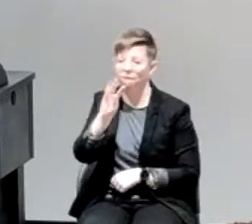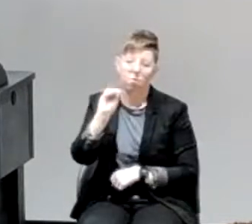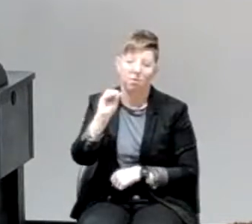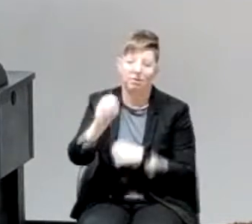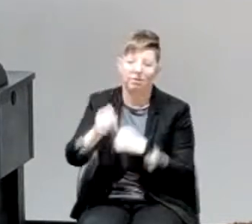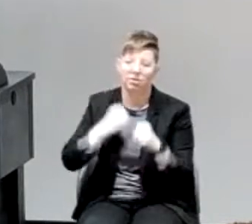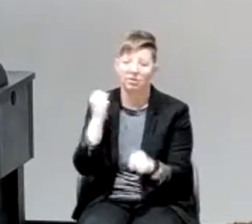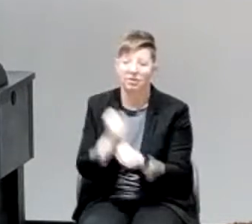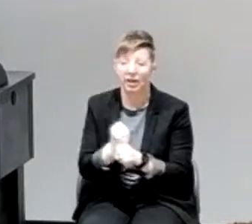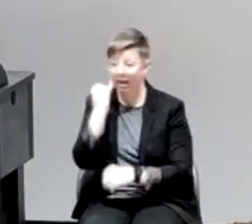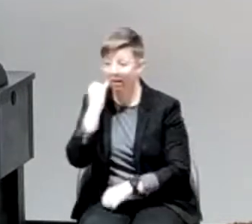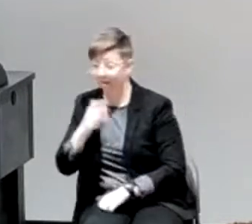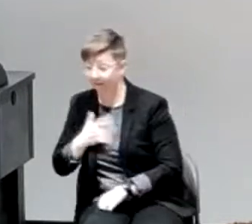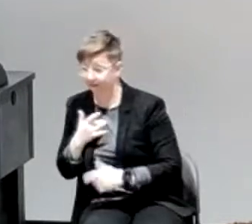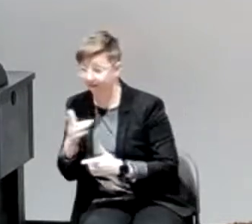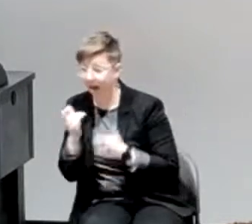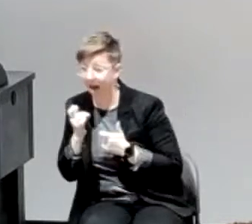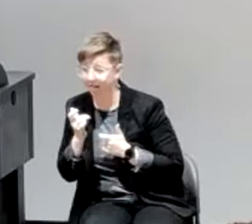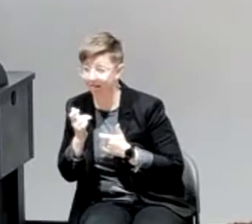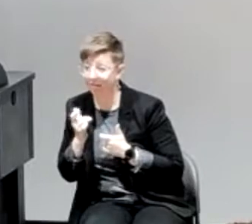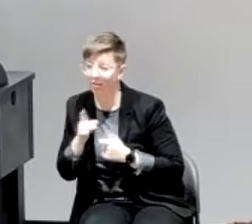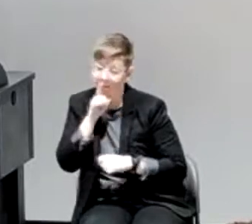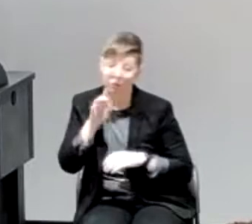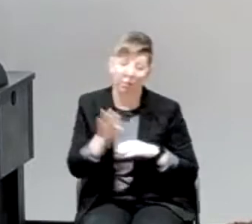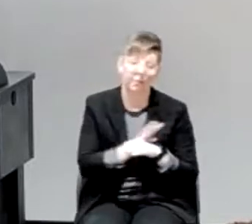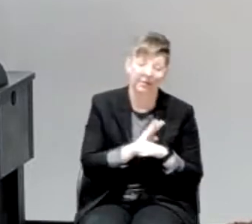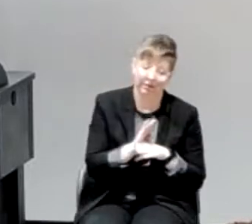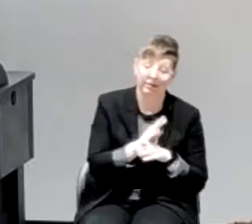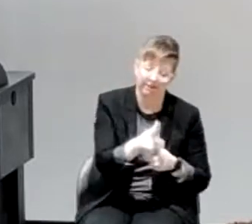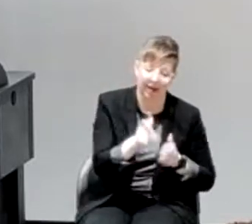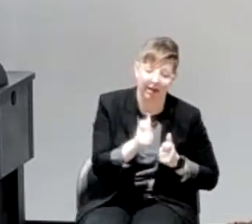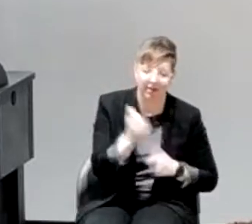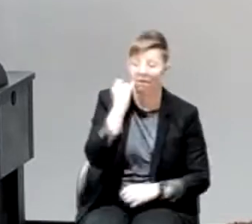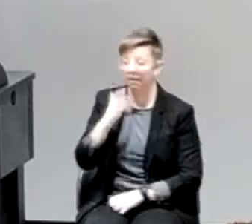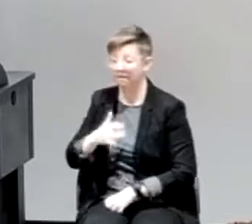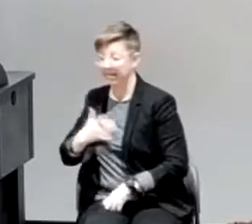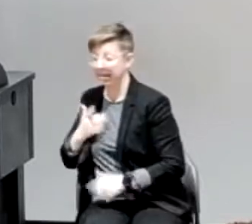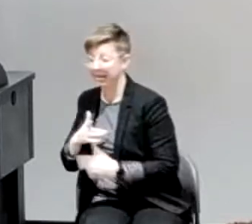or three on the list of the fastest growing communities in this nation for the entire four decades.